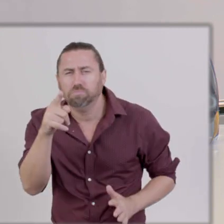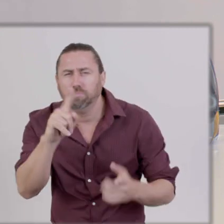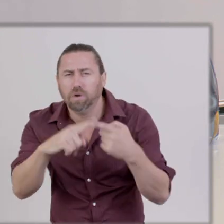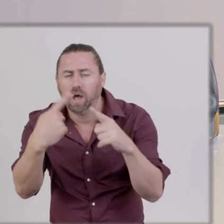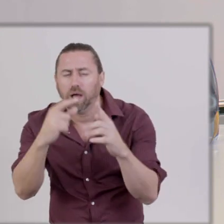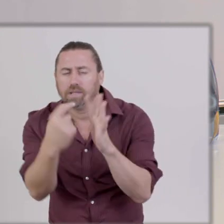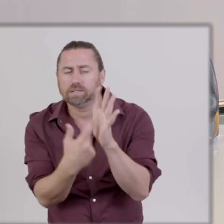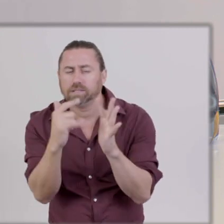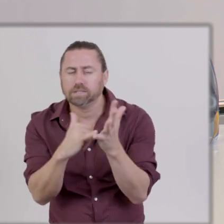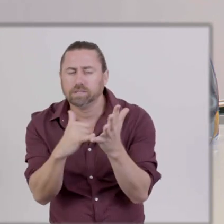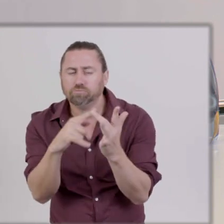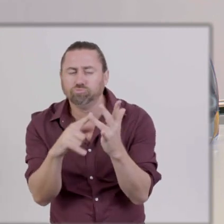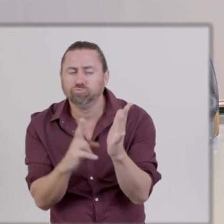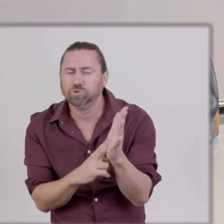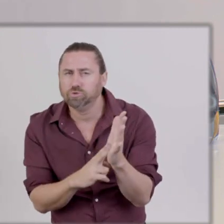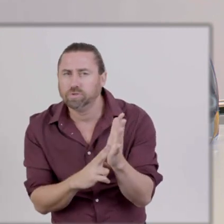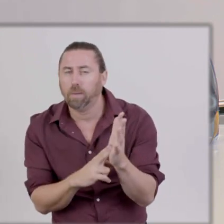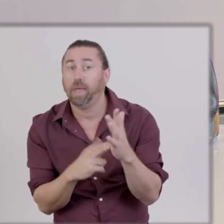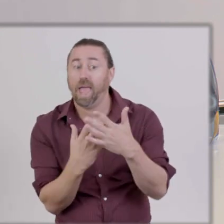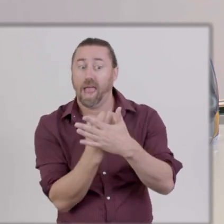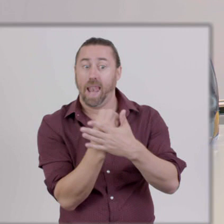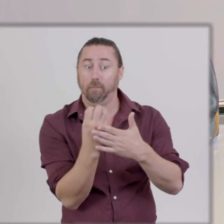An expression is a combination of numbers and symbols.